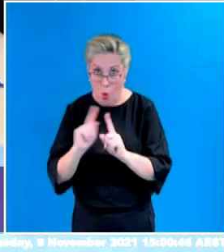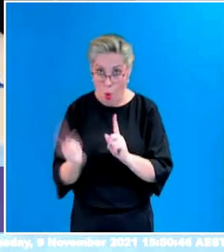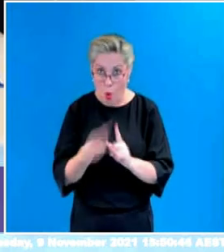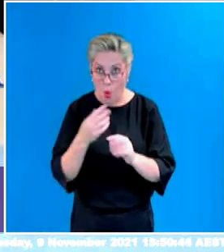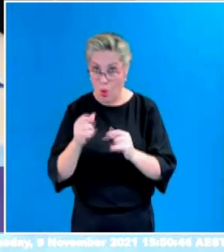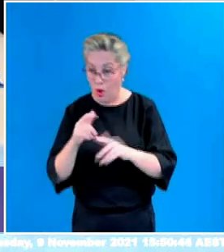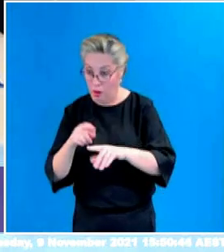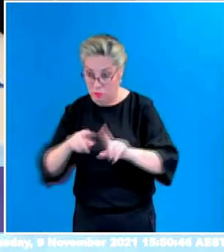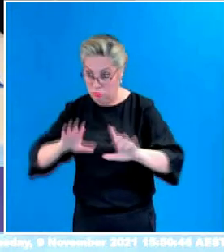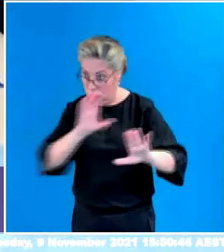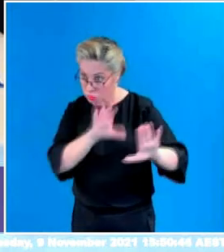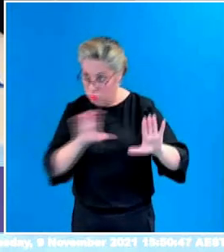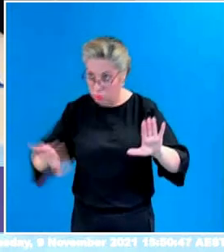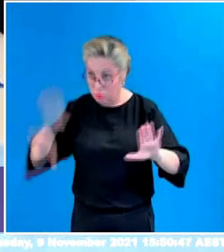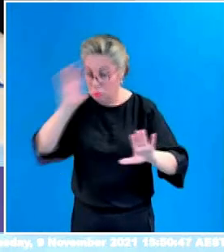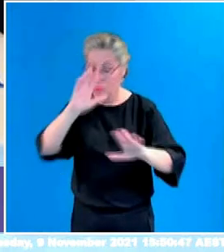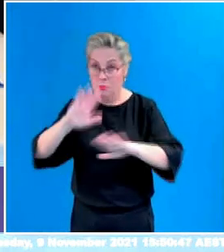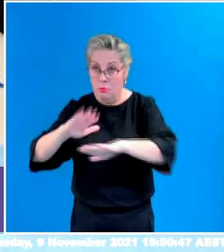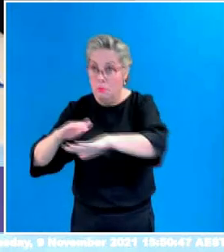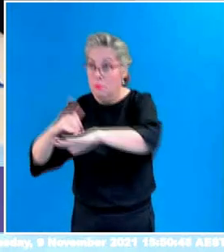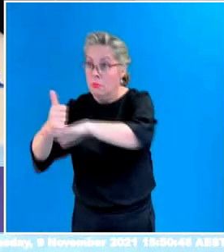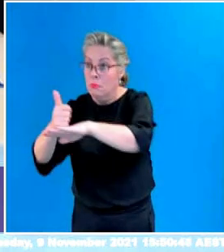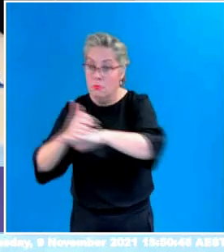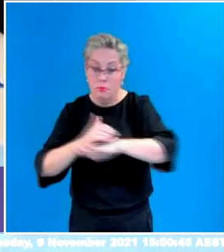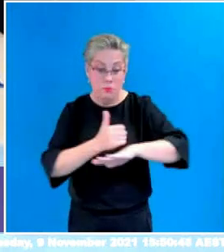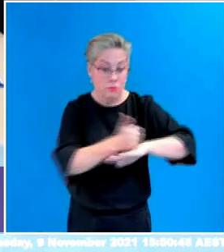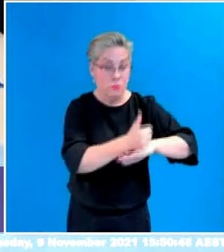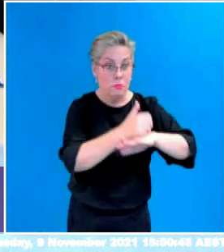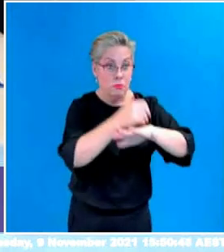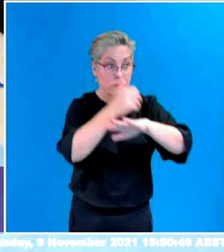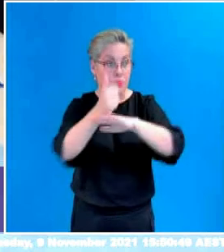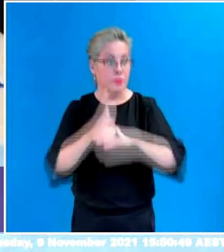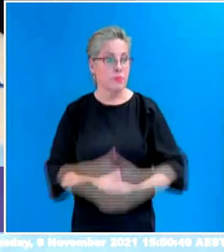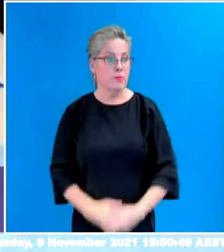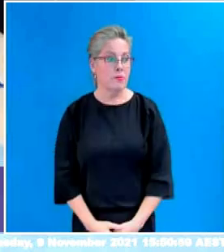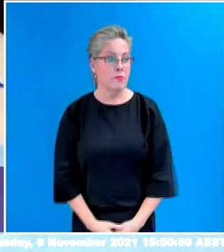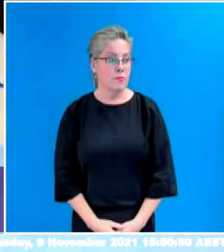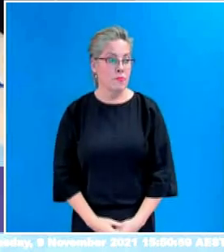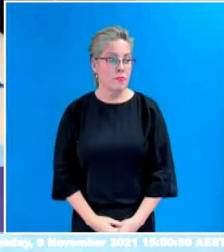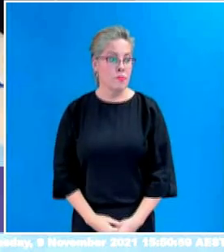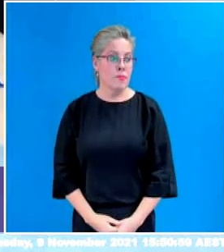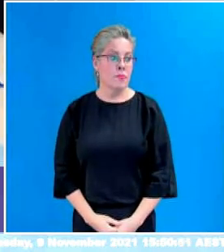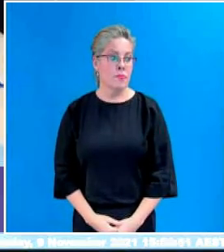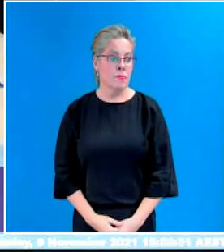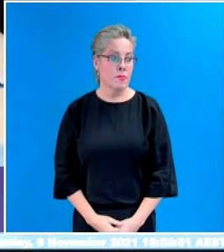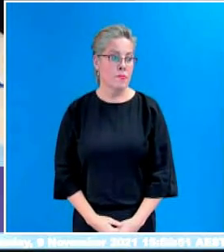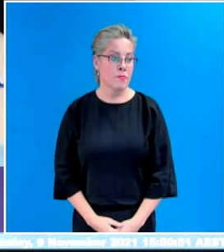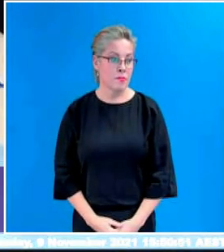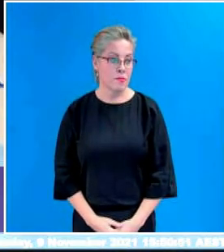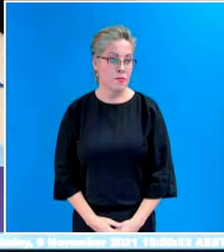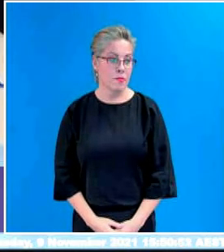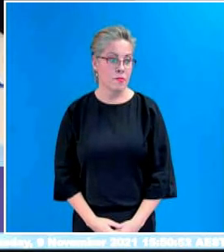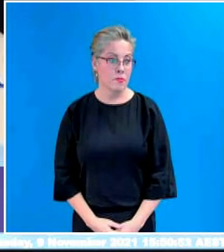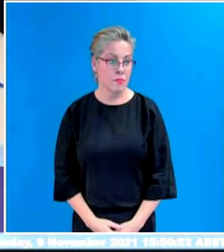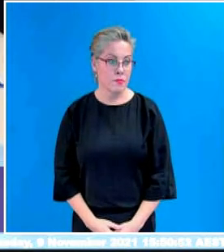The role of --- I'm looking at the now completed National Disability